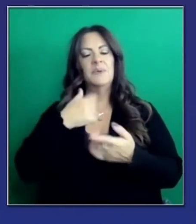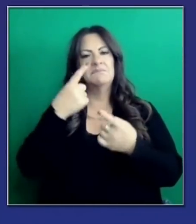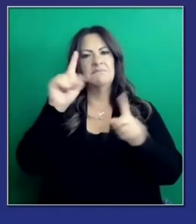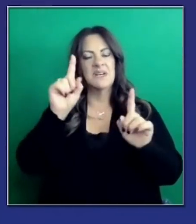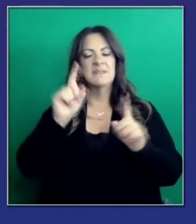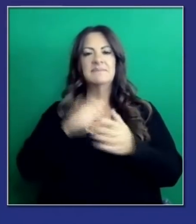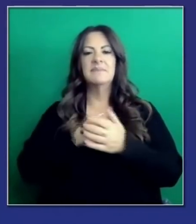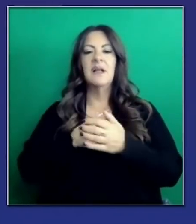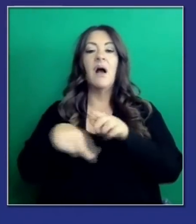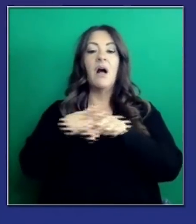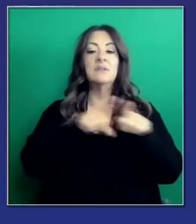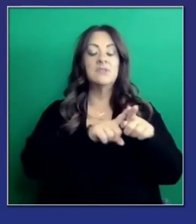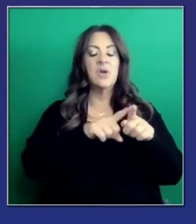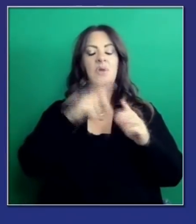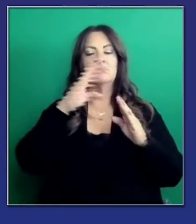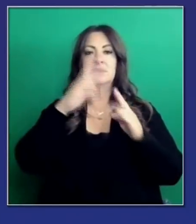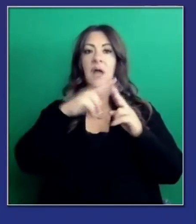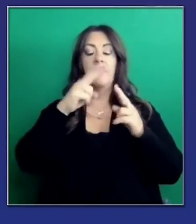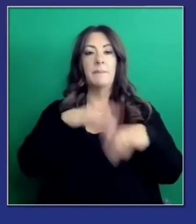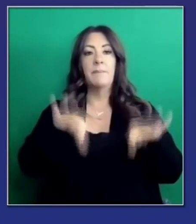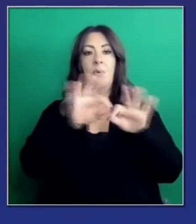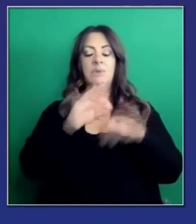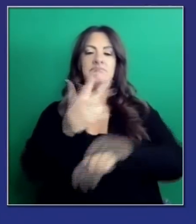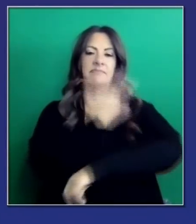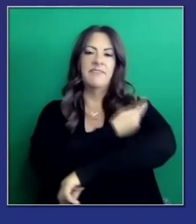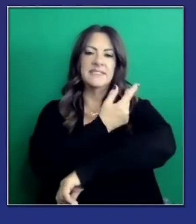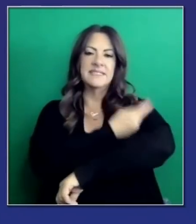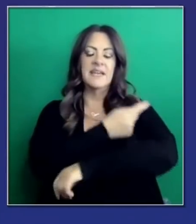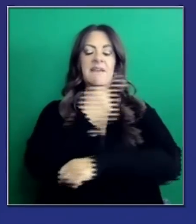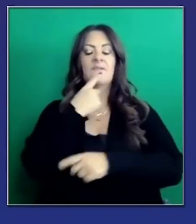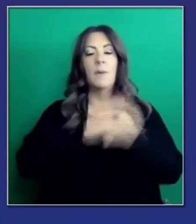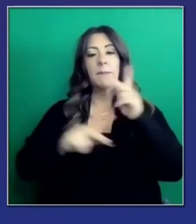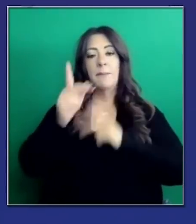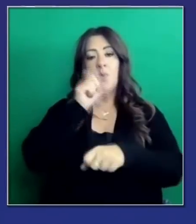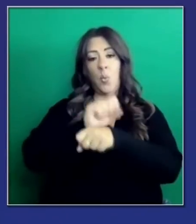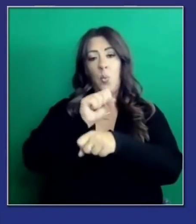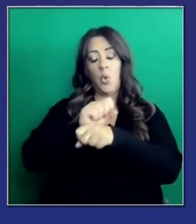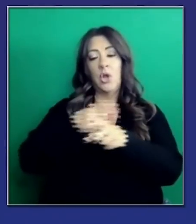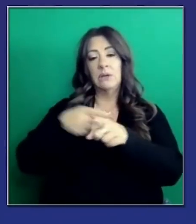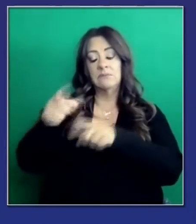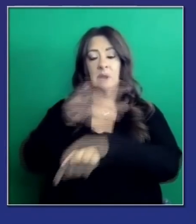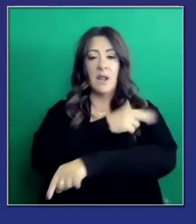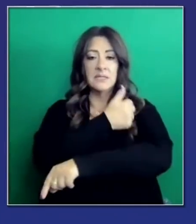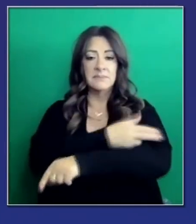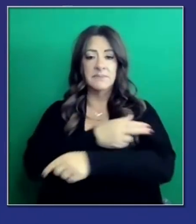HAVE BEEN DELIVERED AND WE HAVE PRIORITIZED VACCINATING THE VACCINATE OR'S VACCINATING OUR